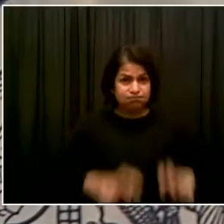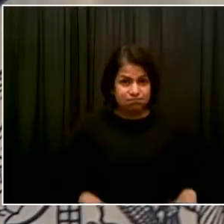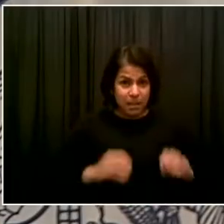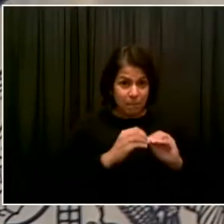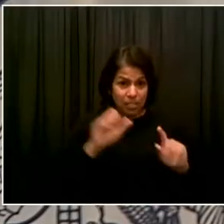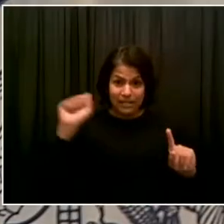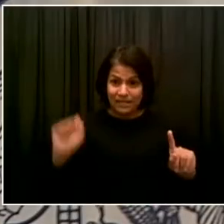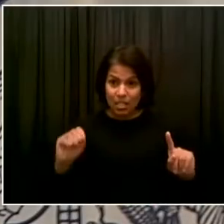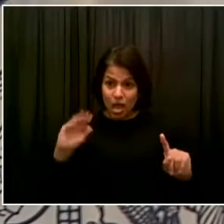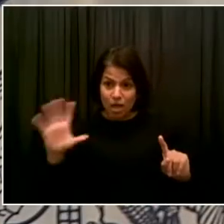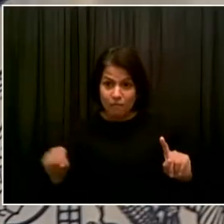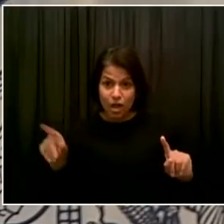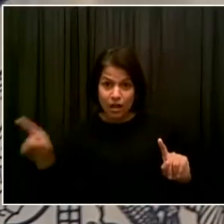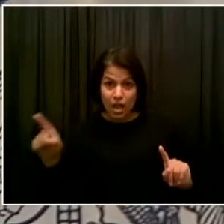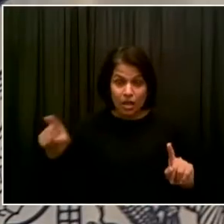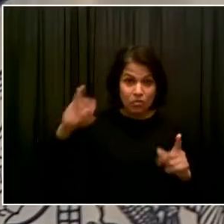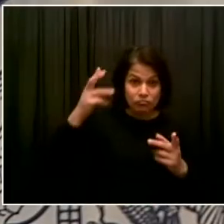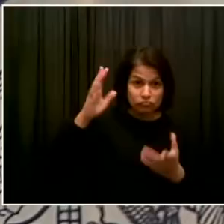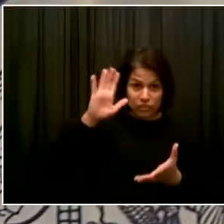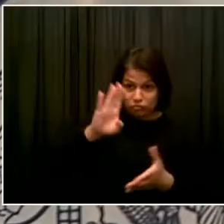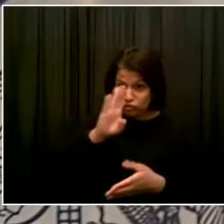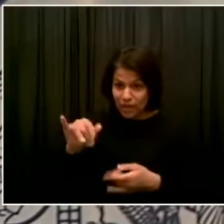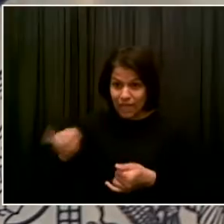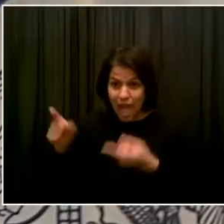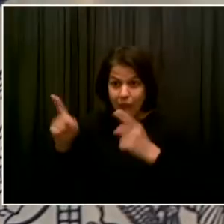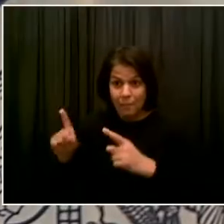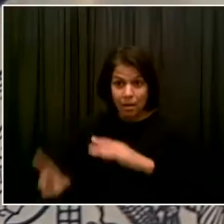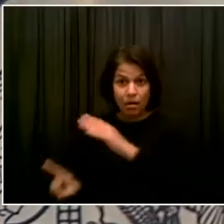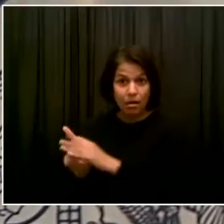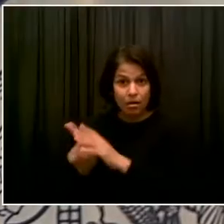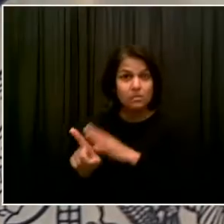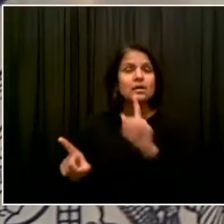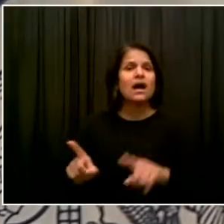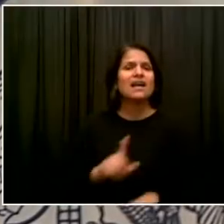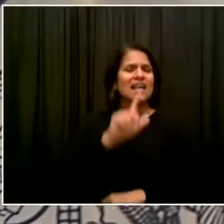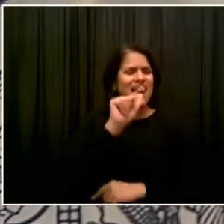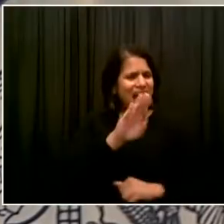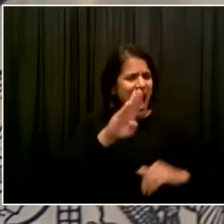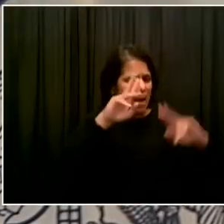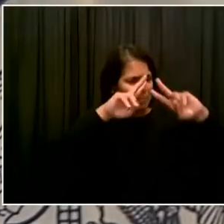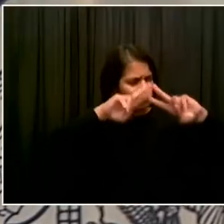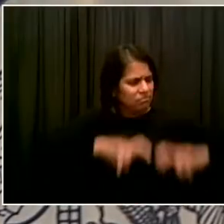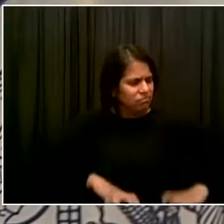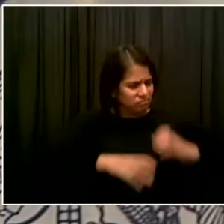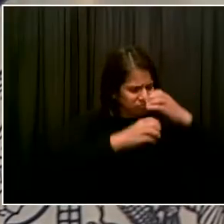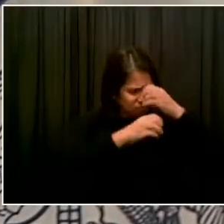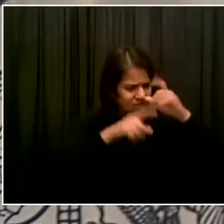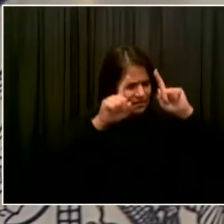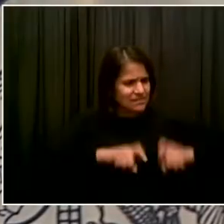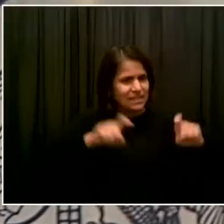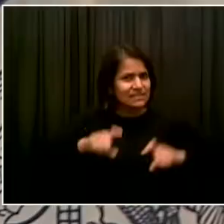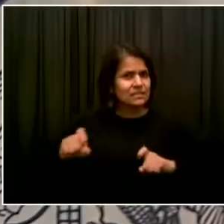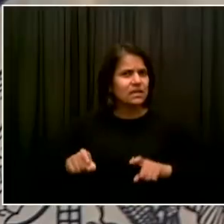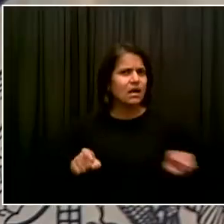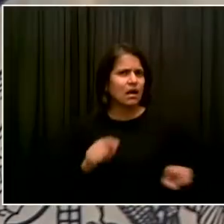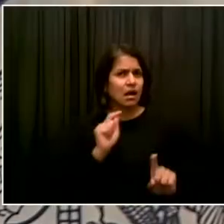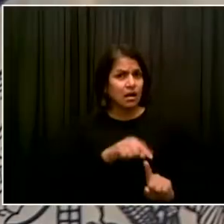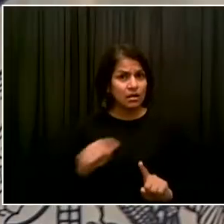REPLIINMARY DATA, IS IT PRIMARILY LOOKING AT THE HOSPITALIZATION RATE IN SOUTH AFRICA AND OTHER COUNTRIES RIGHT